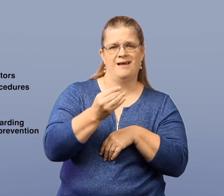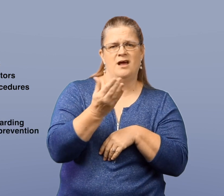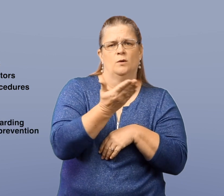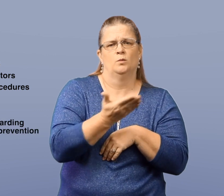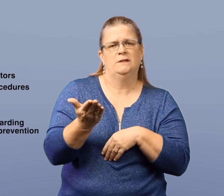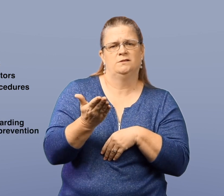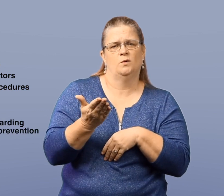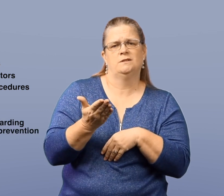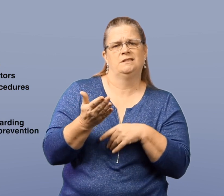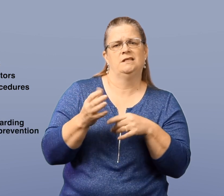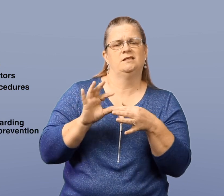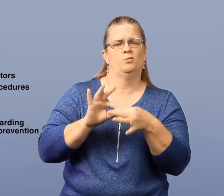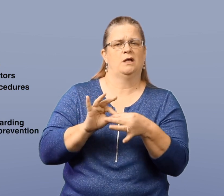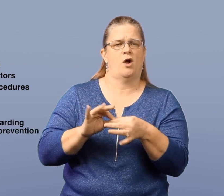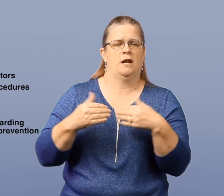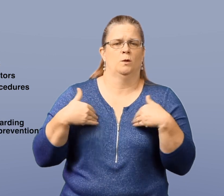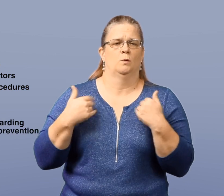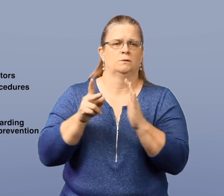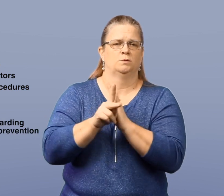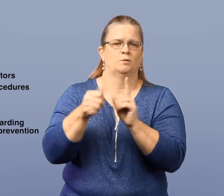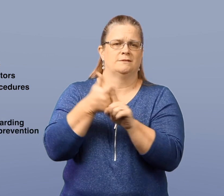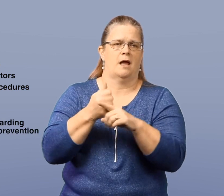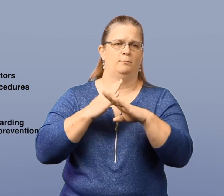and resources regarding youth suicide prevention.